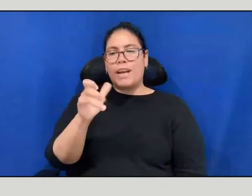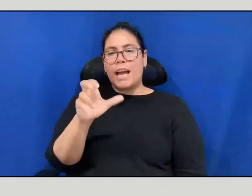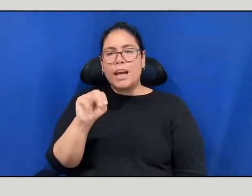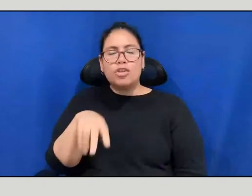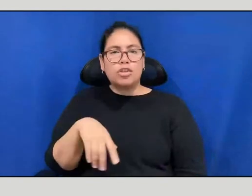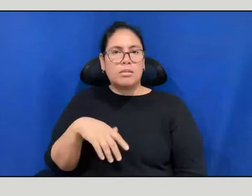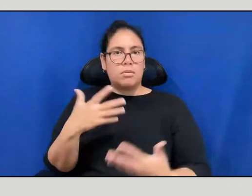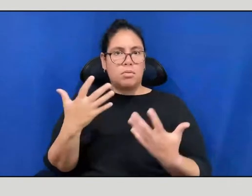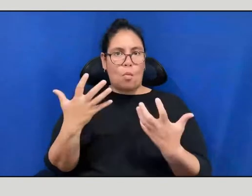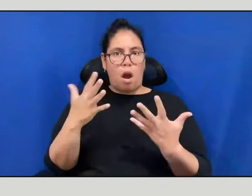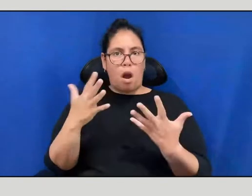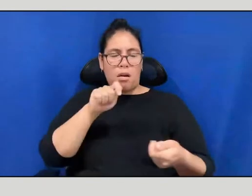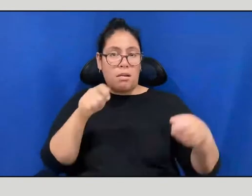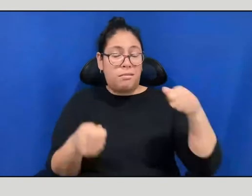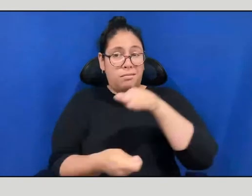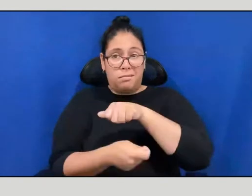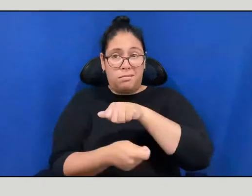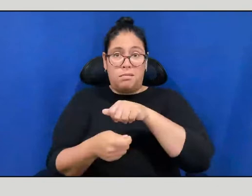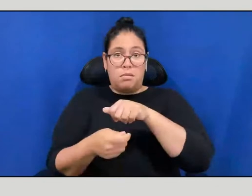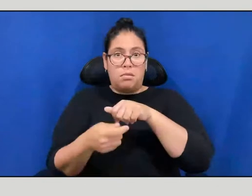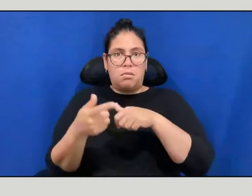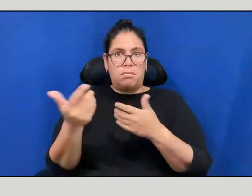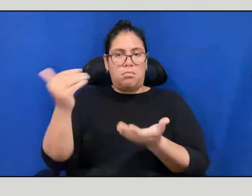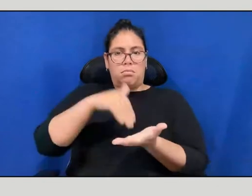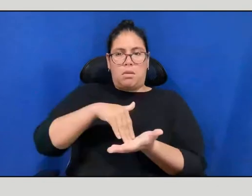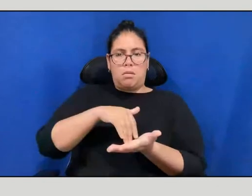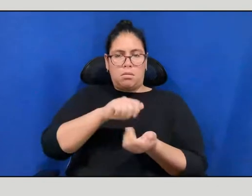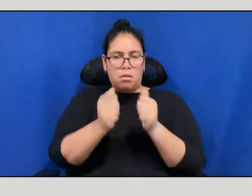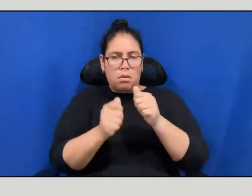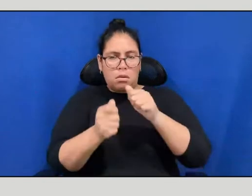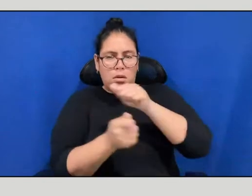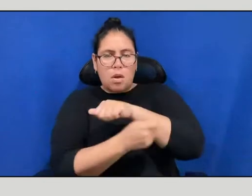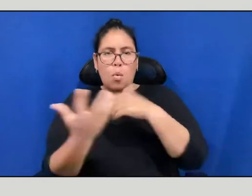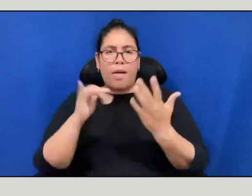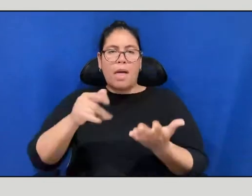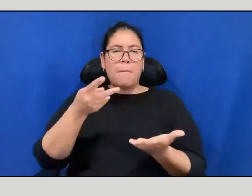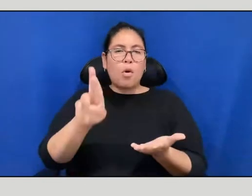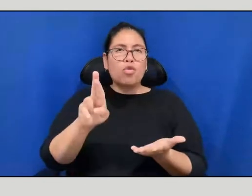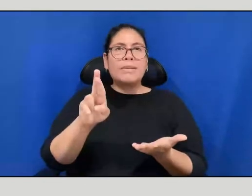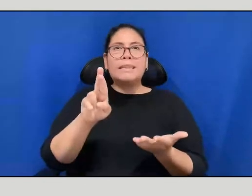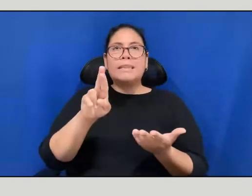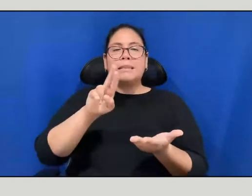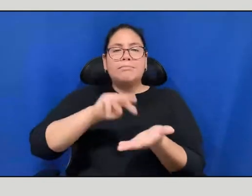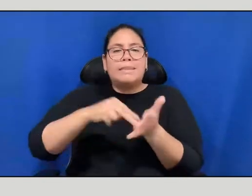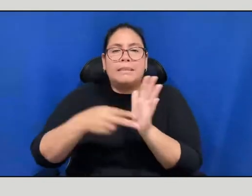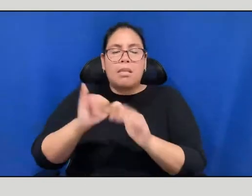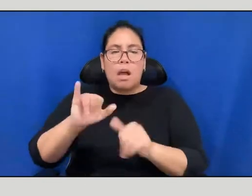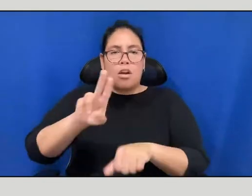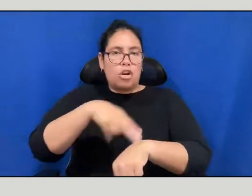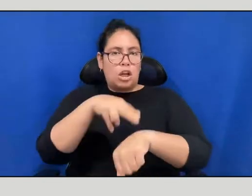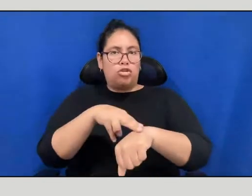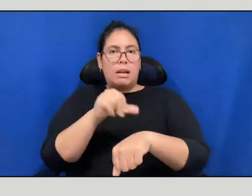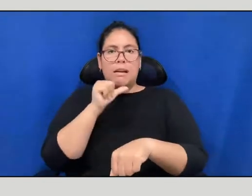what that Puerto Rican nation can mean, what that idea of the nation that is not tied to a state, what that can mean